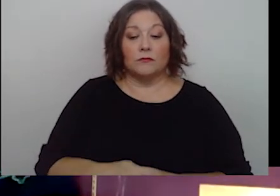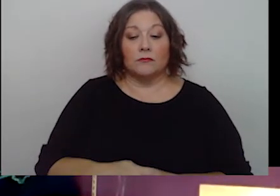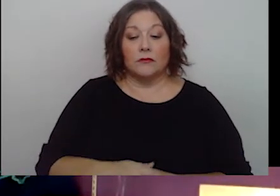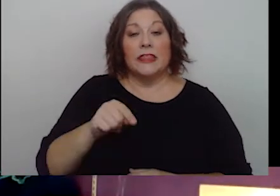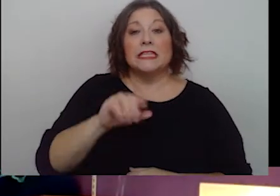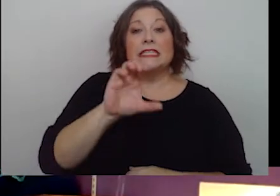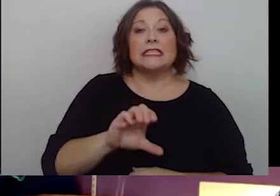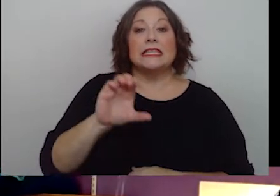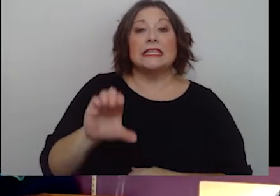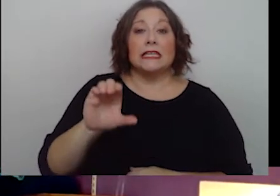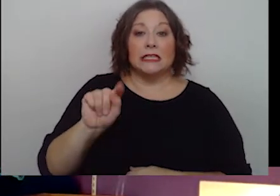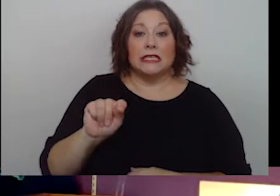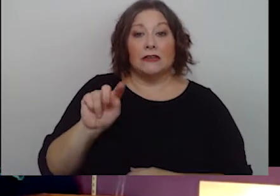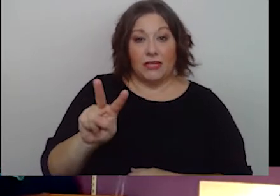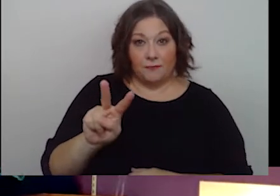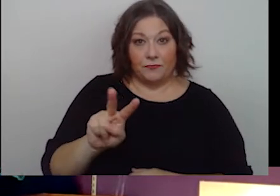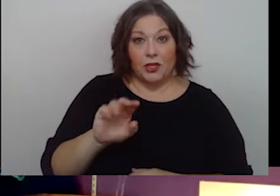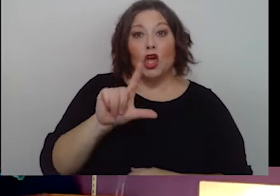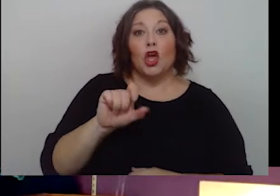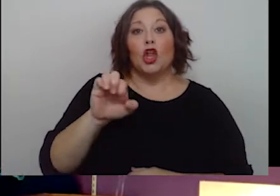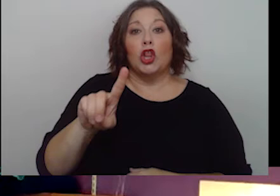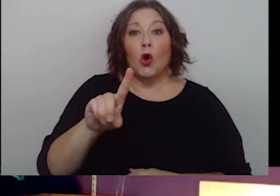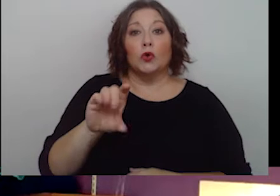This is called a CCTV it's a closed circuit television.